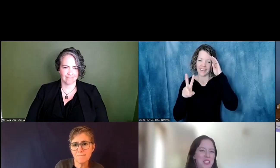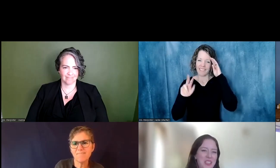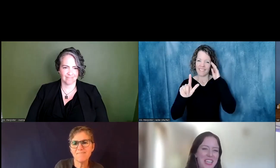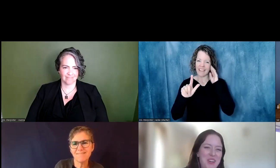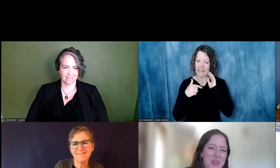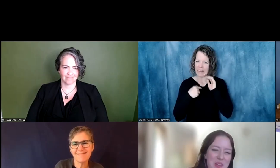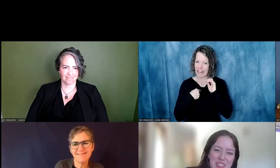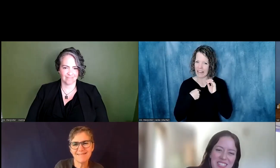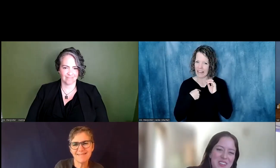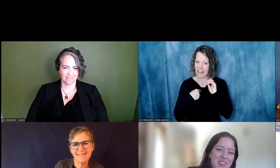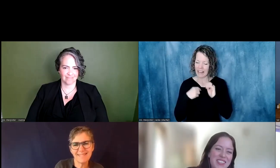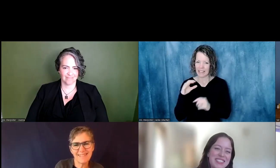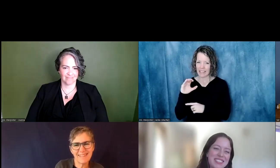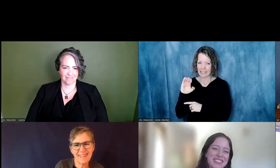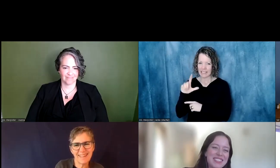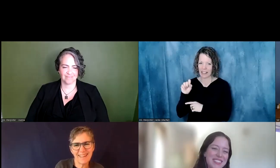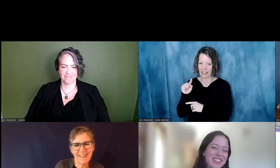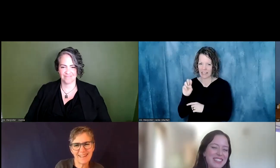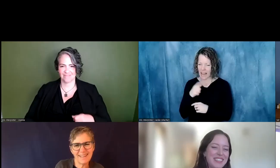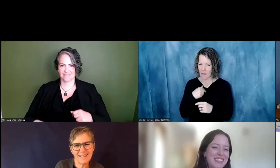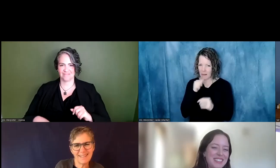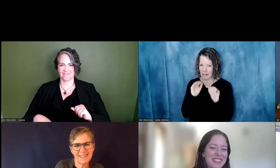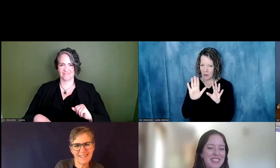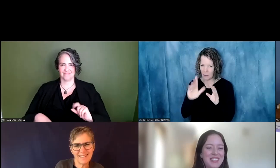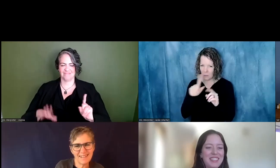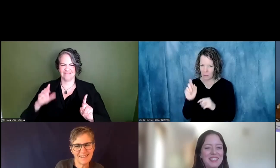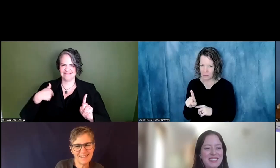sure I got to answer your question. Well, I think, let me tell you right